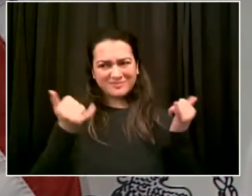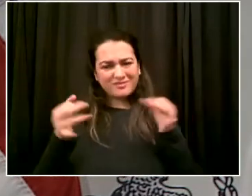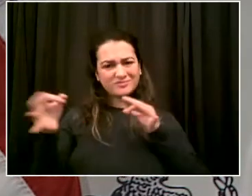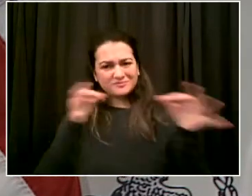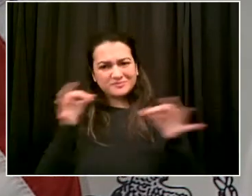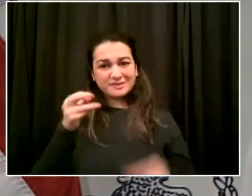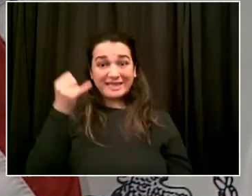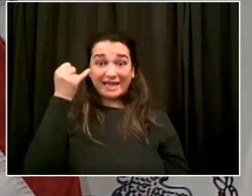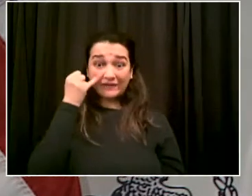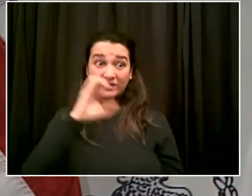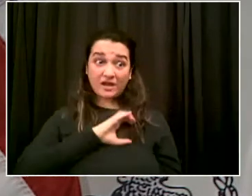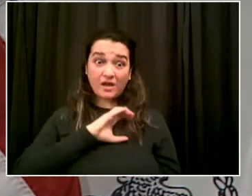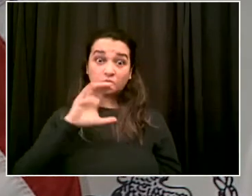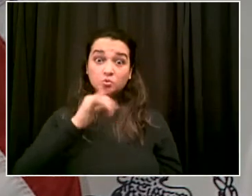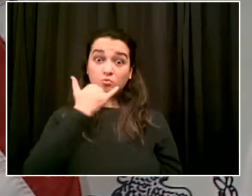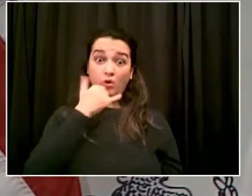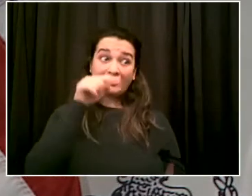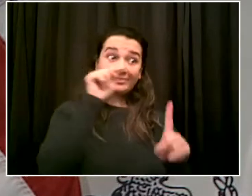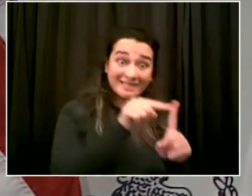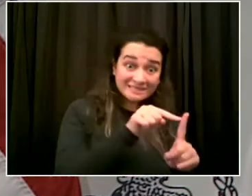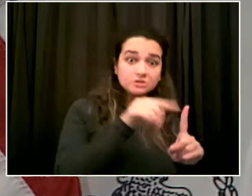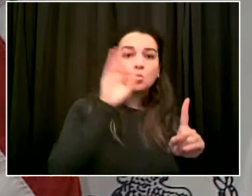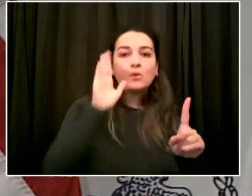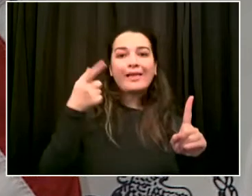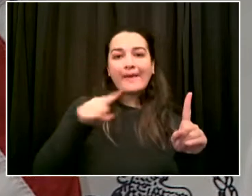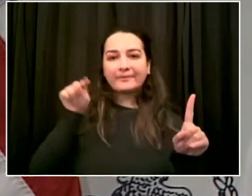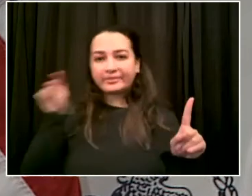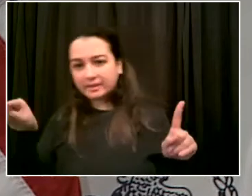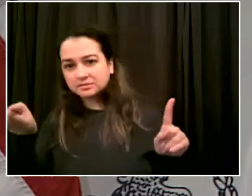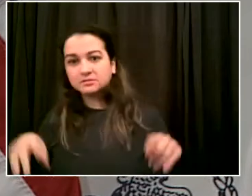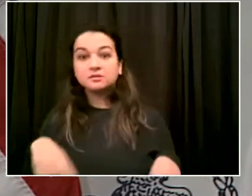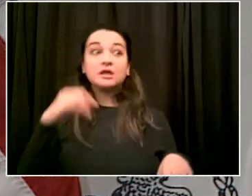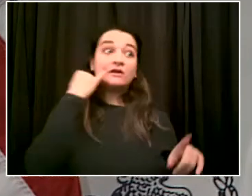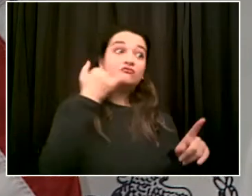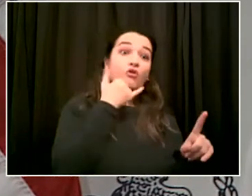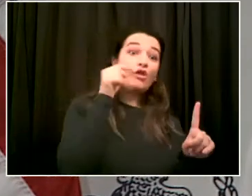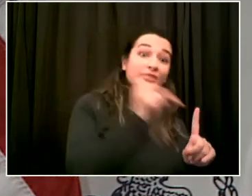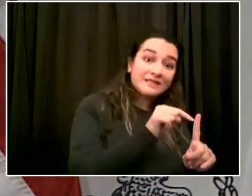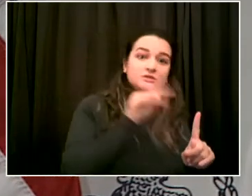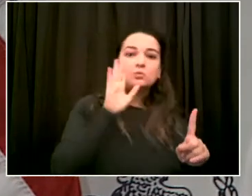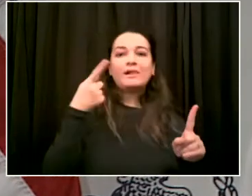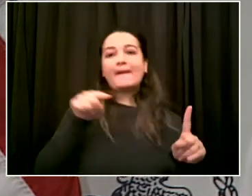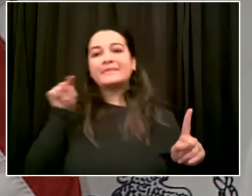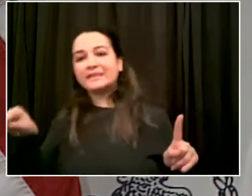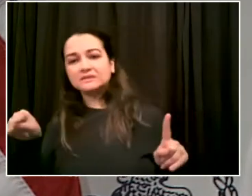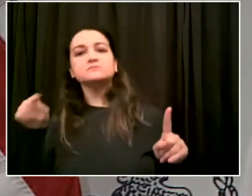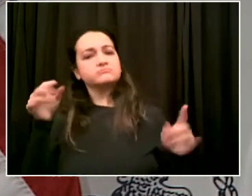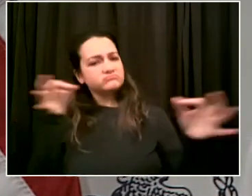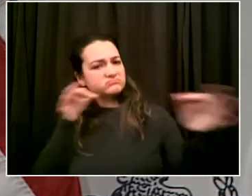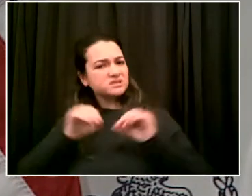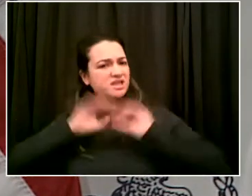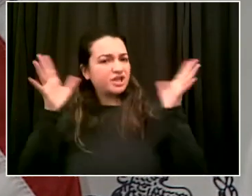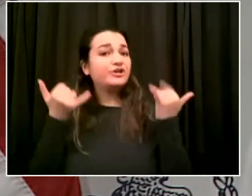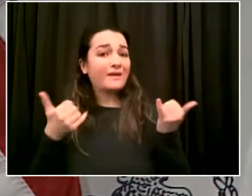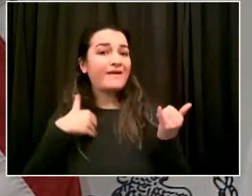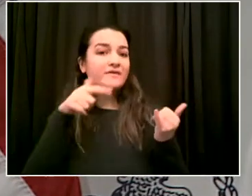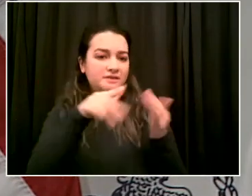MINIMMUMS AND MAXIMUMS WHAT IS SAYS CLEARLY IS FOR MANY OFFENSES, PARTICULARLY THOSE INVOLVING THE USE OF FORCE, IT IS CLEAR THE ULTIMATE PENALLTY'S TERMINATION.